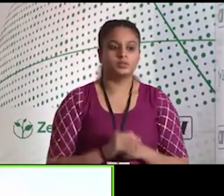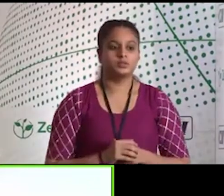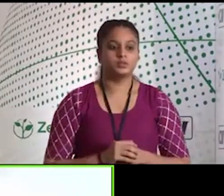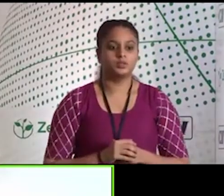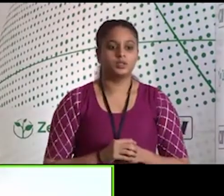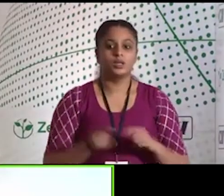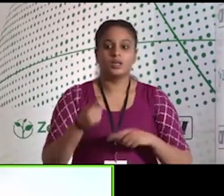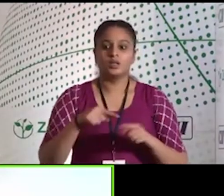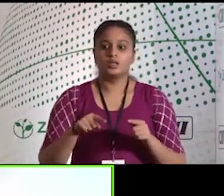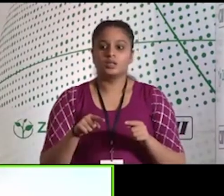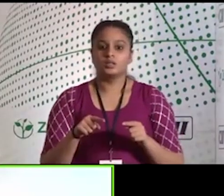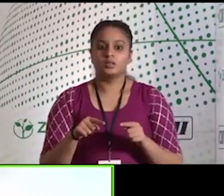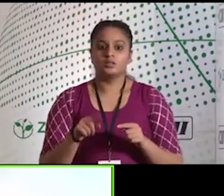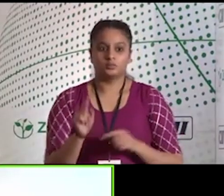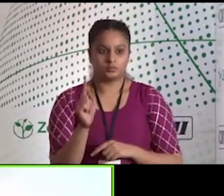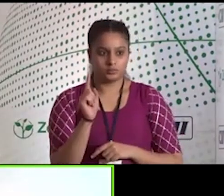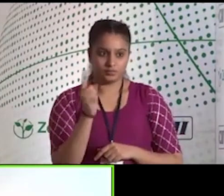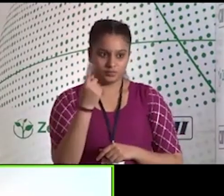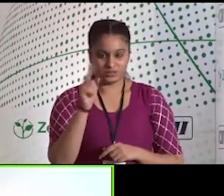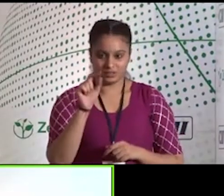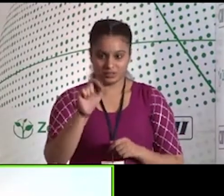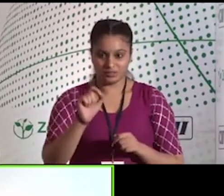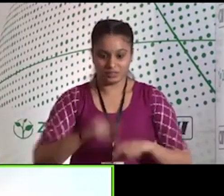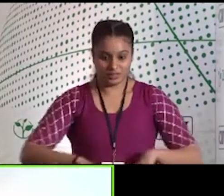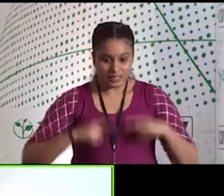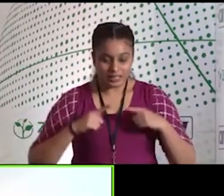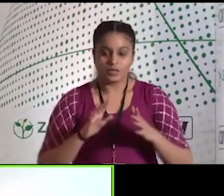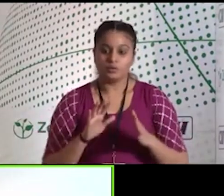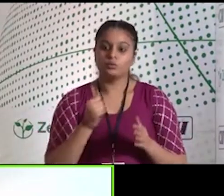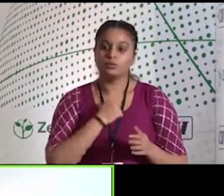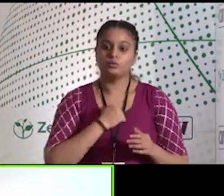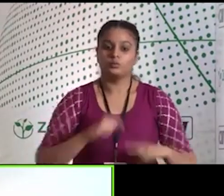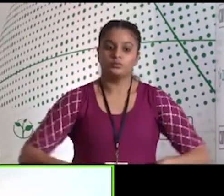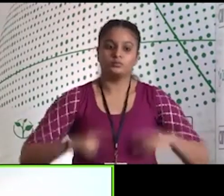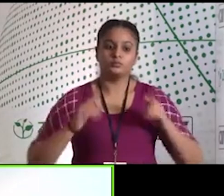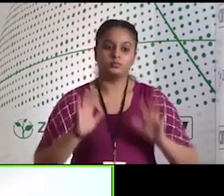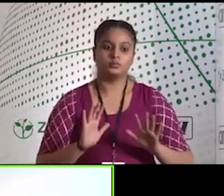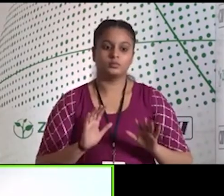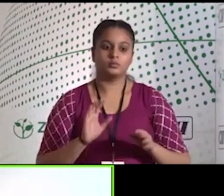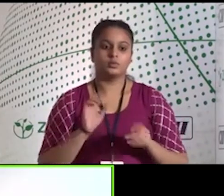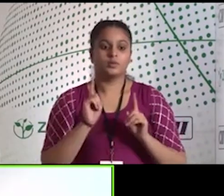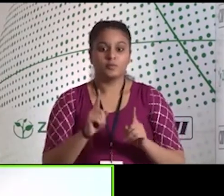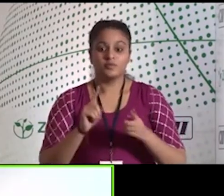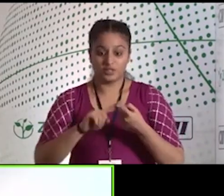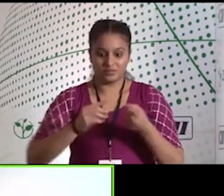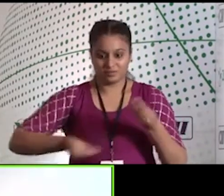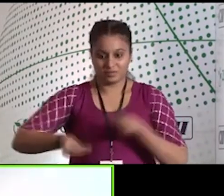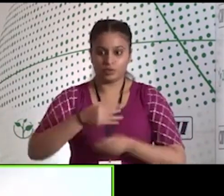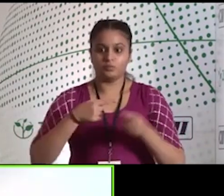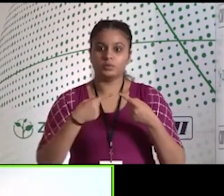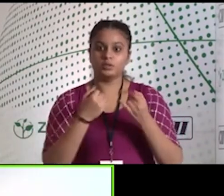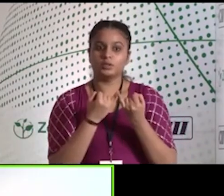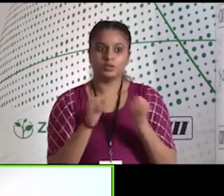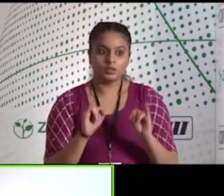Because the facility for it is about the livelihood. I need to first economically stable, then I will be able to help other